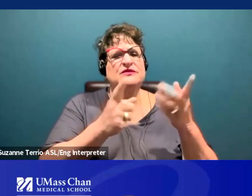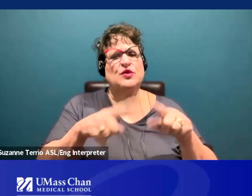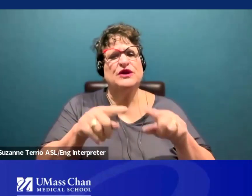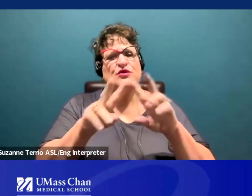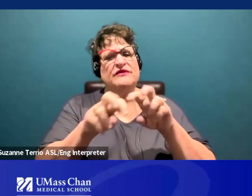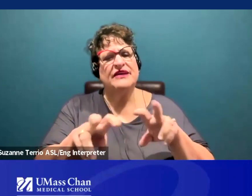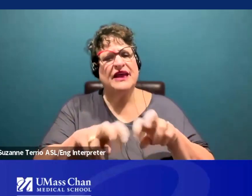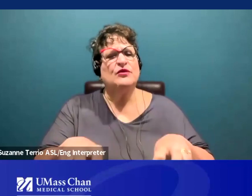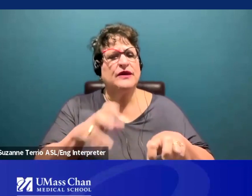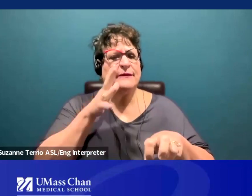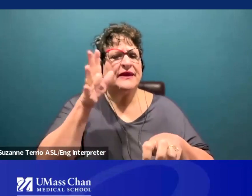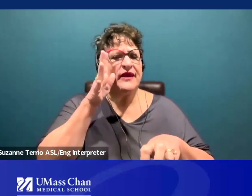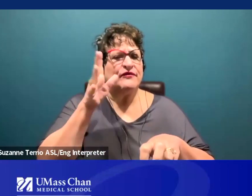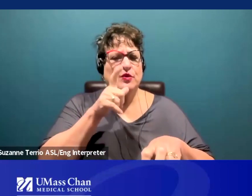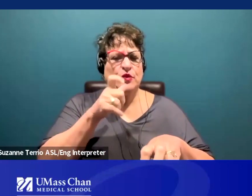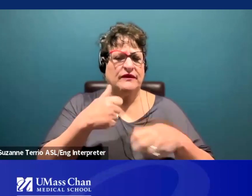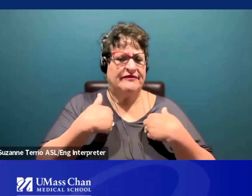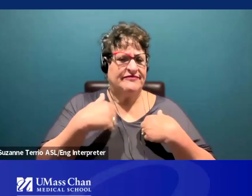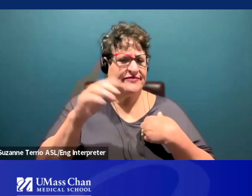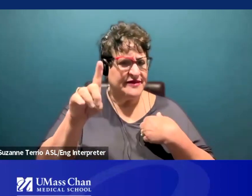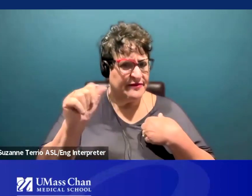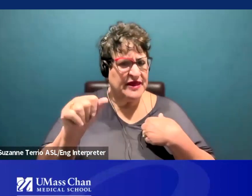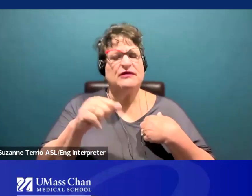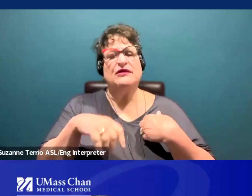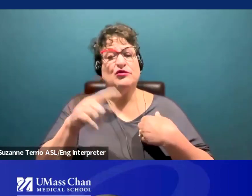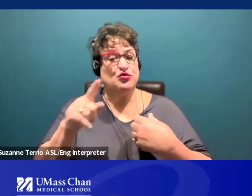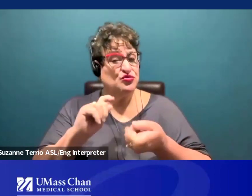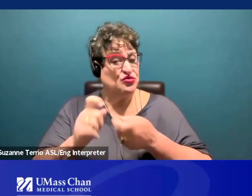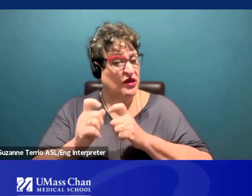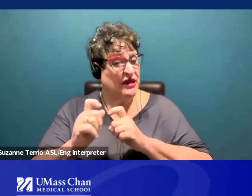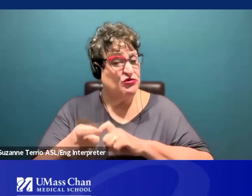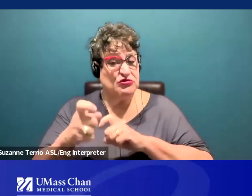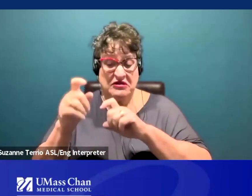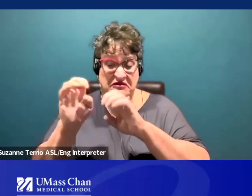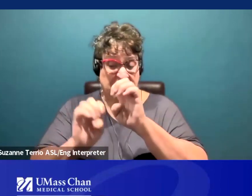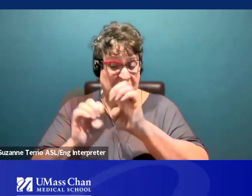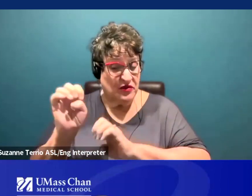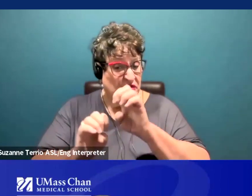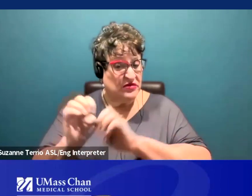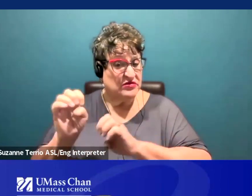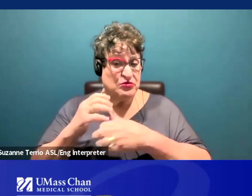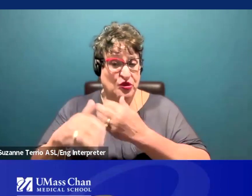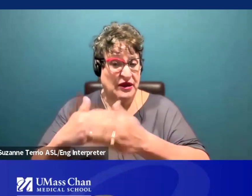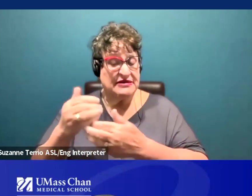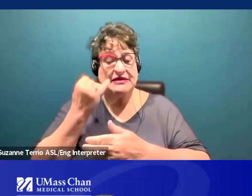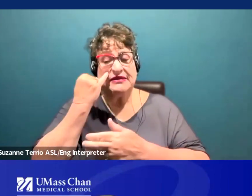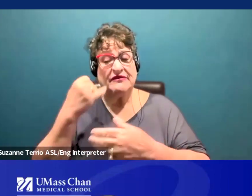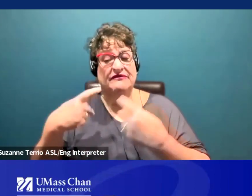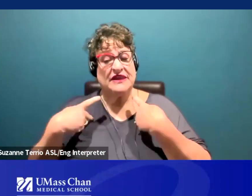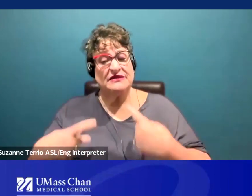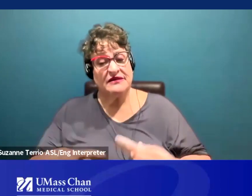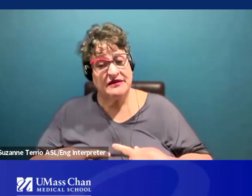Do you change your evaluation process when that parent has a physical disability? Do you ever observe